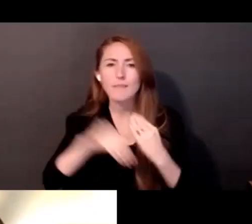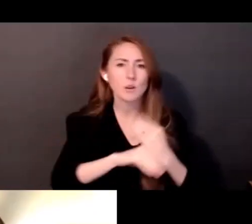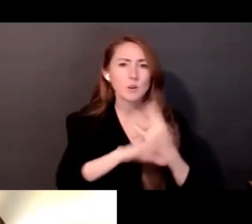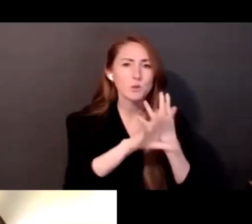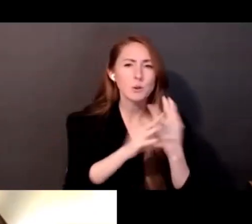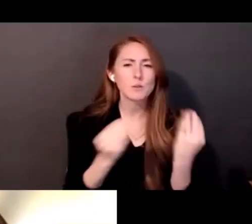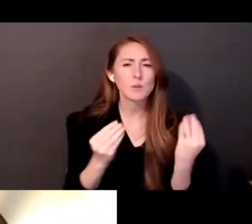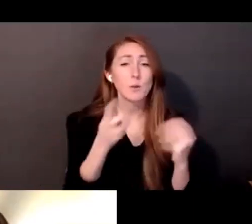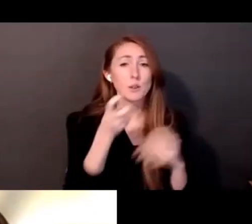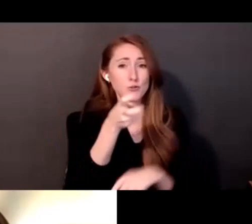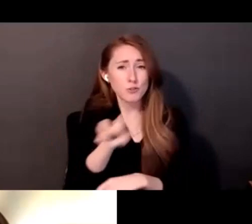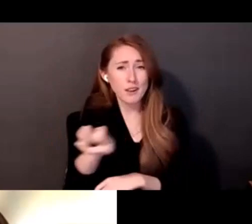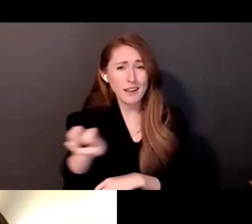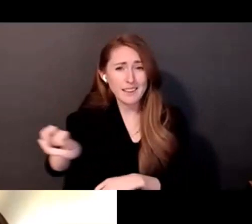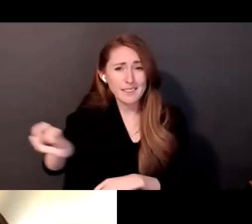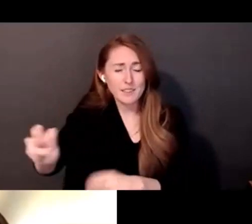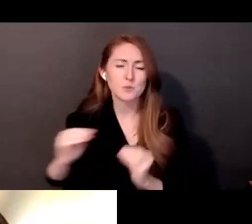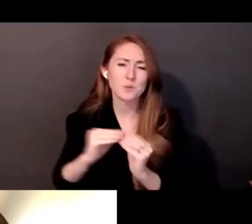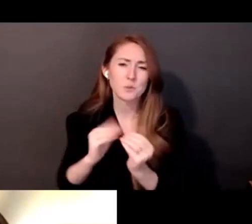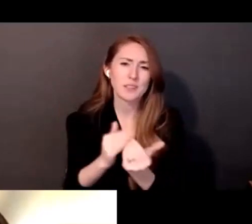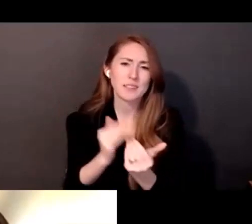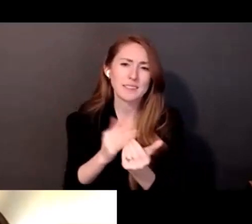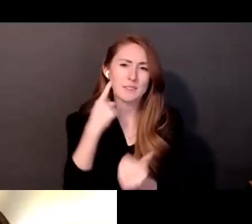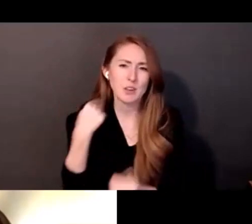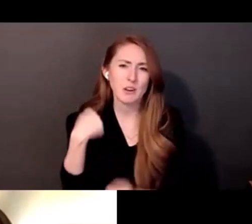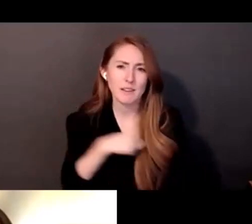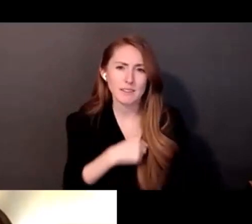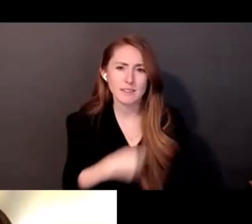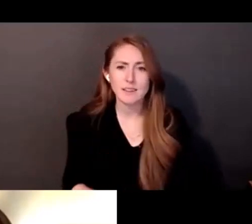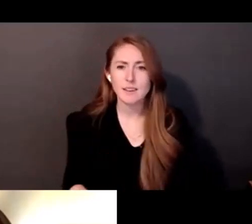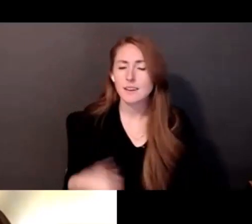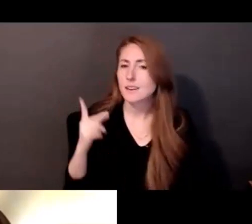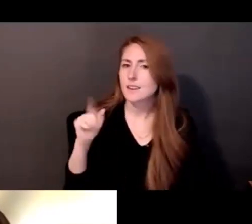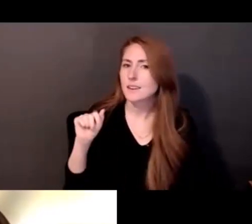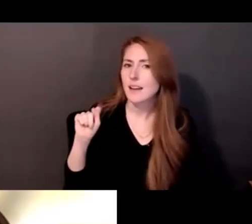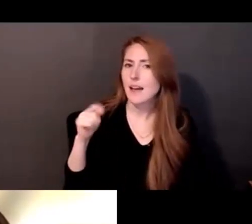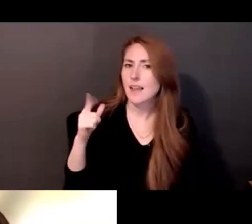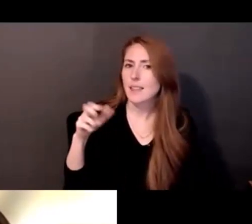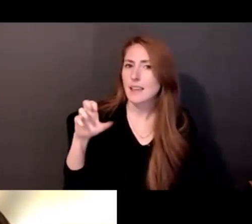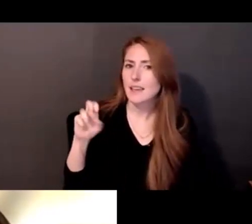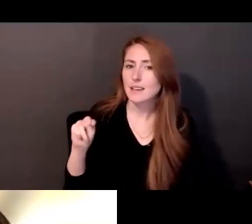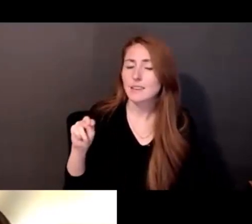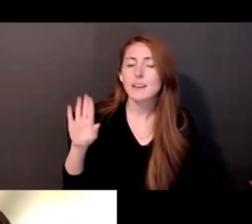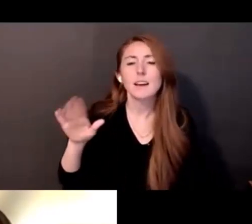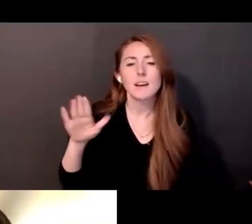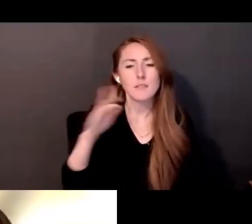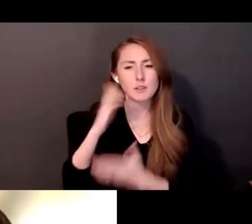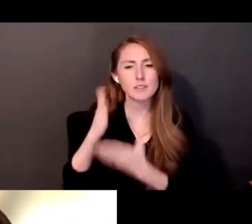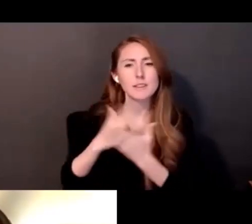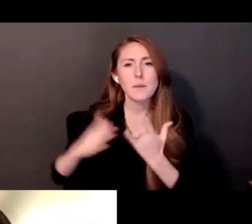Mm-hmm, because I just feel like for some of those conditions, it's so helpful to be able to do remote work, right?